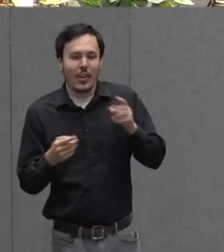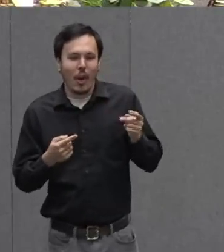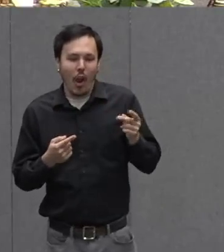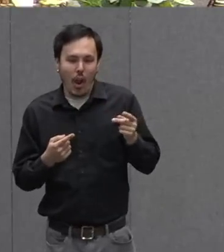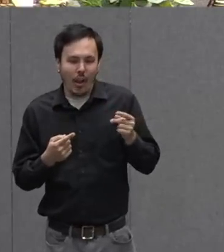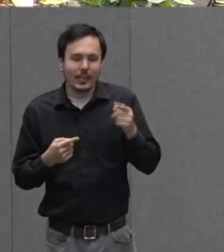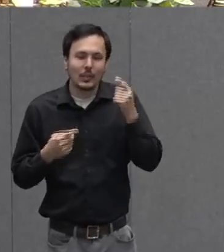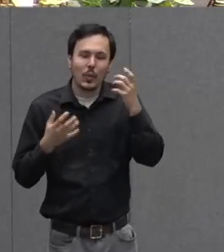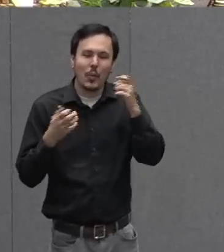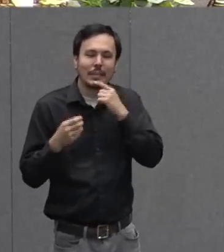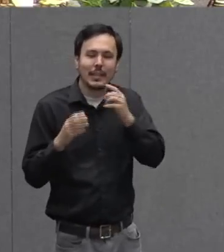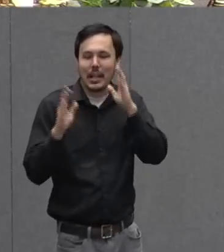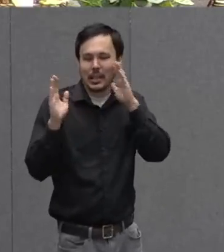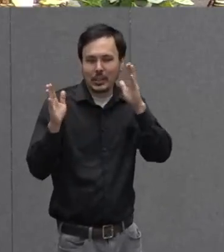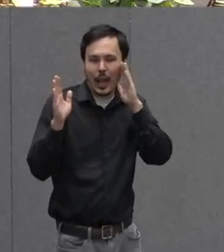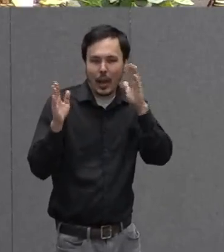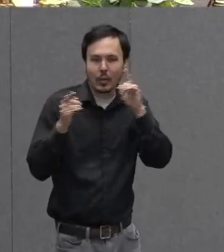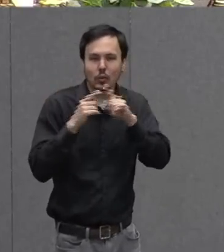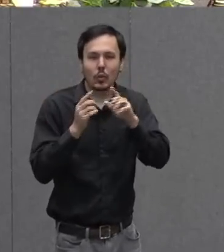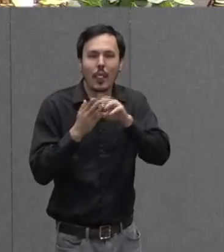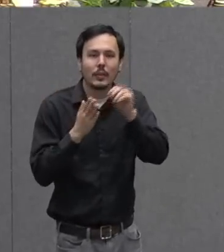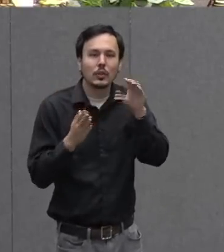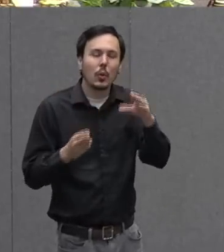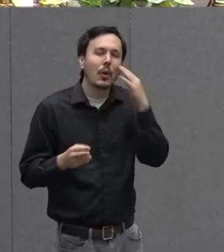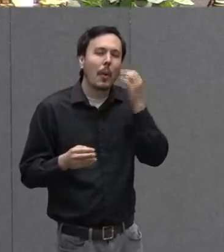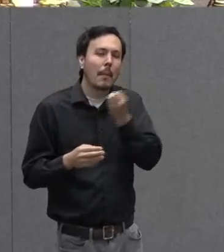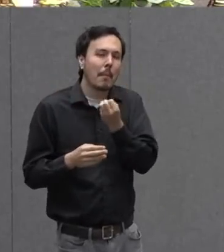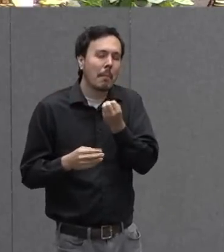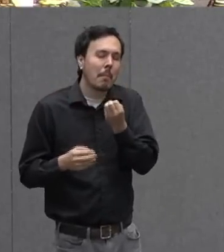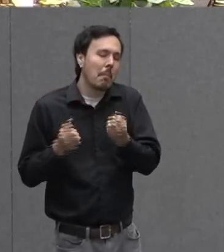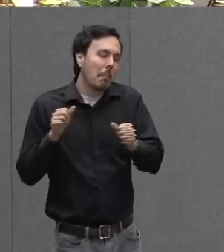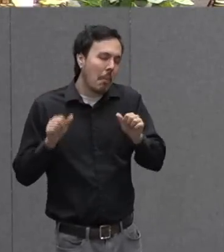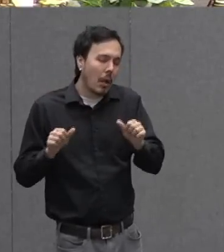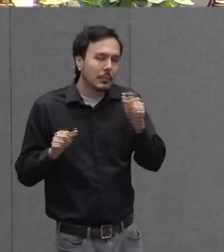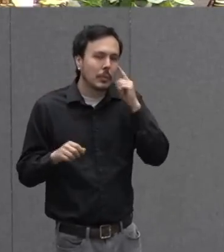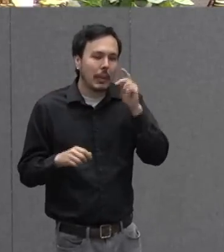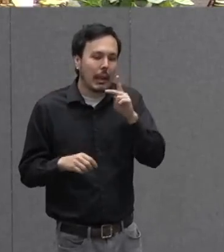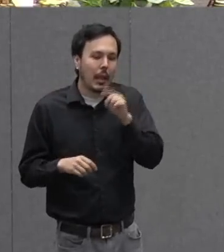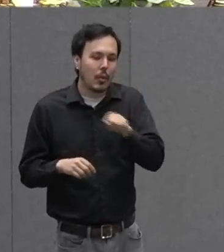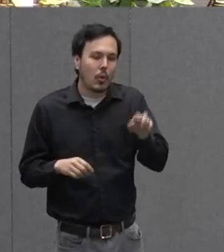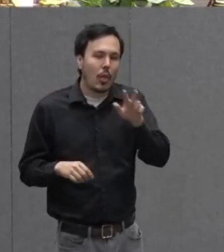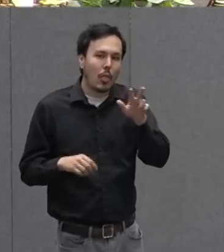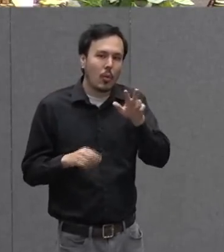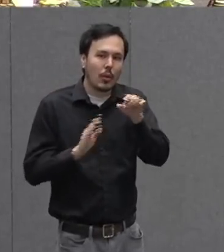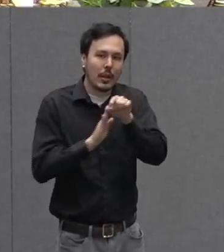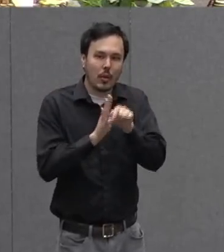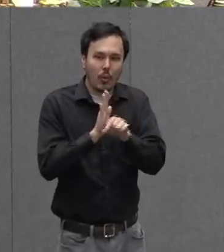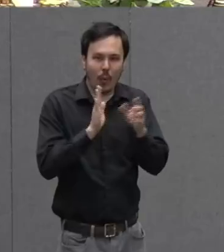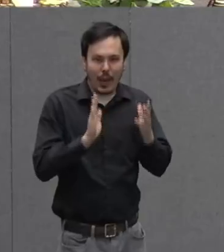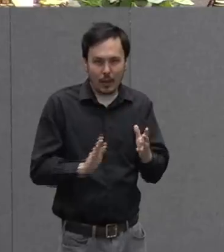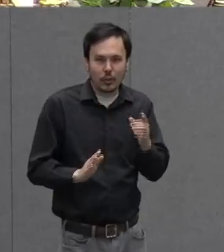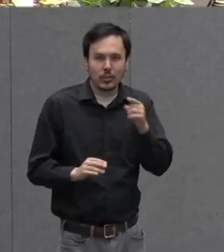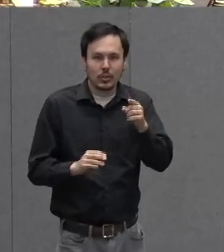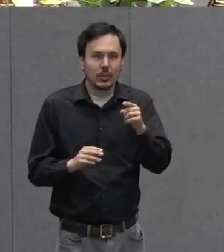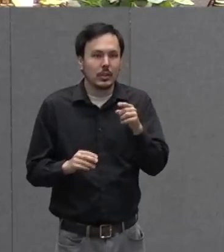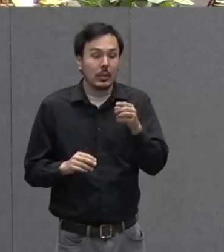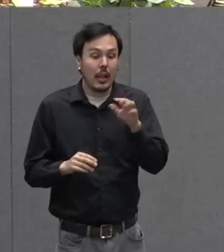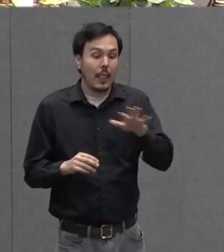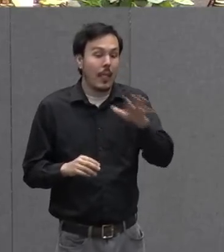listing and we know that there may be some K through fifth graders whose older siblings are in some of those schools that you just mentioned.